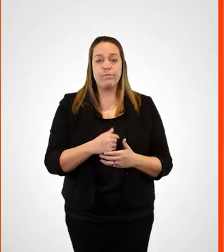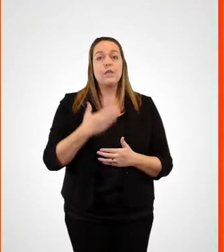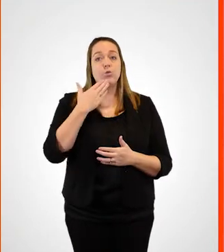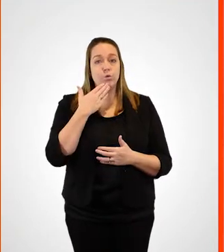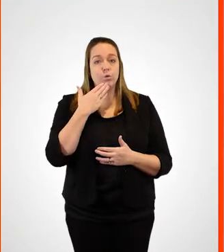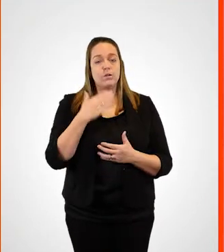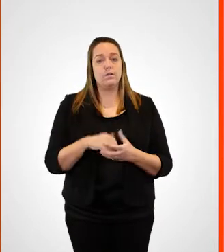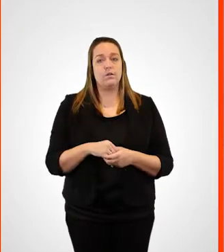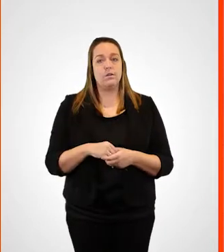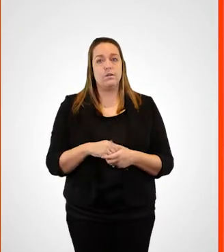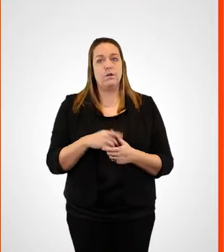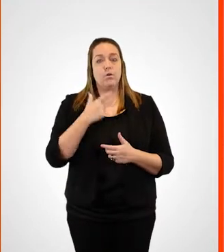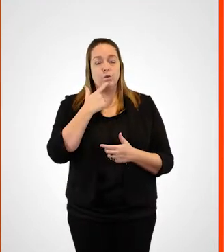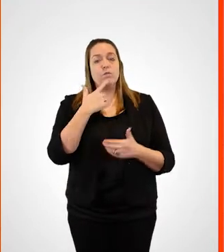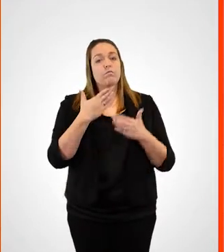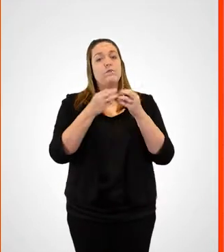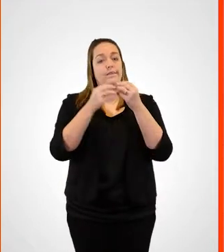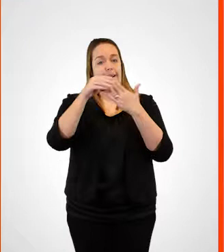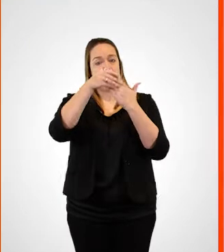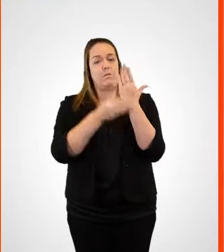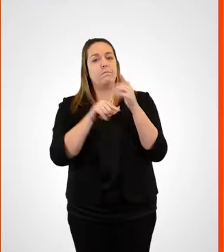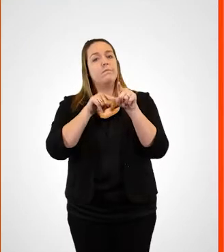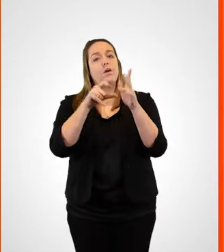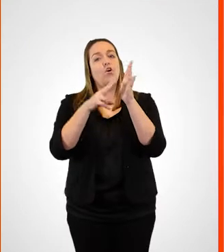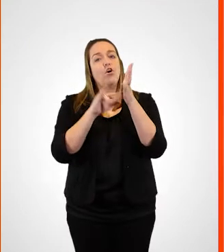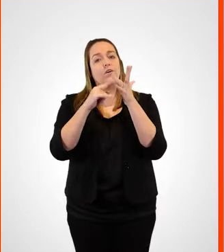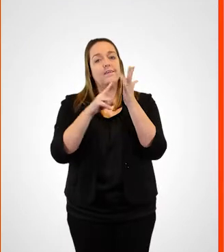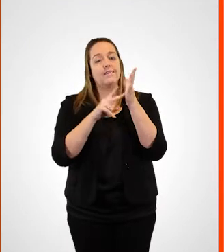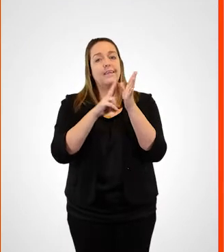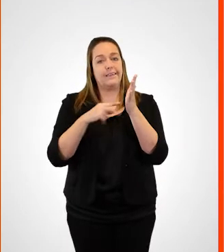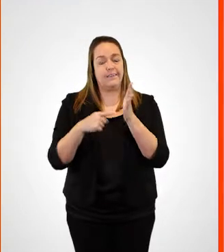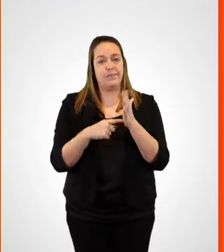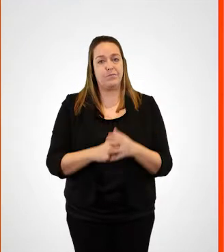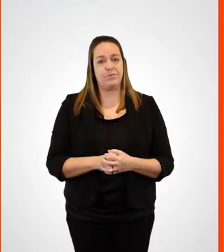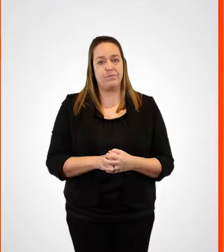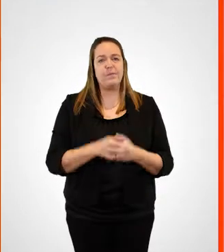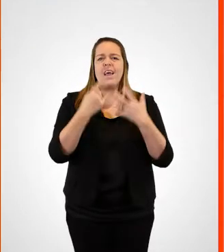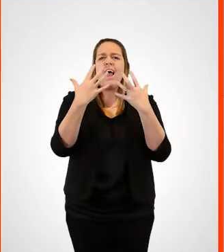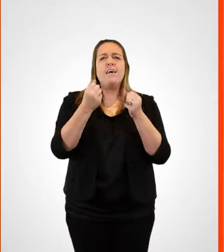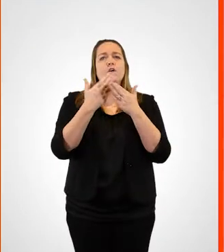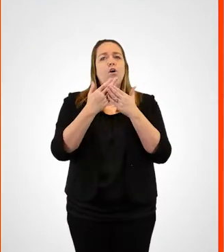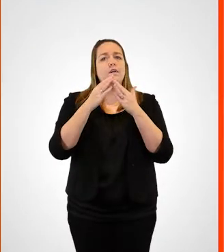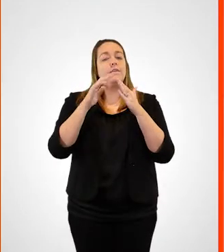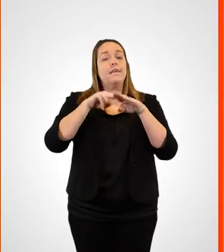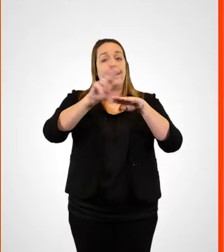with the various consonant hand shapes. You can access charts on the National Cued Speech website